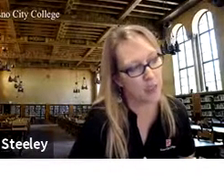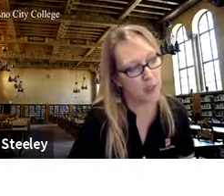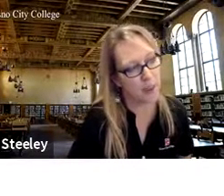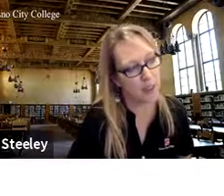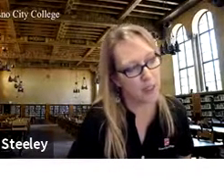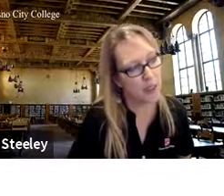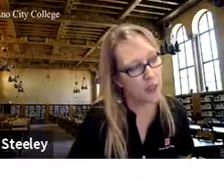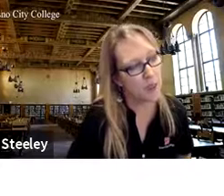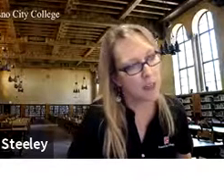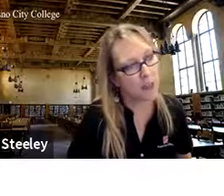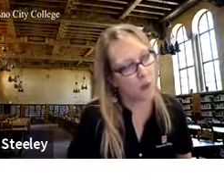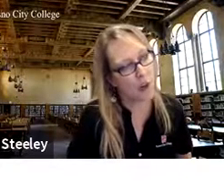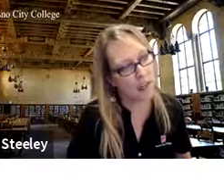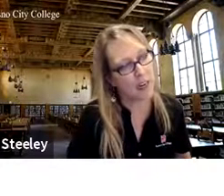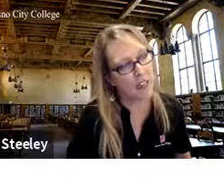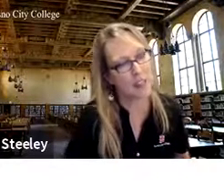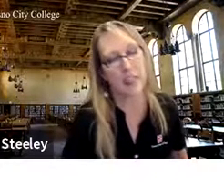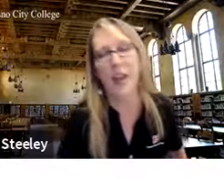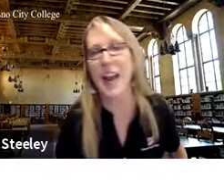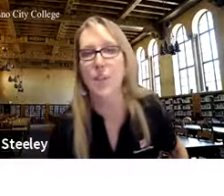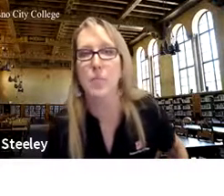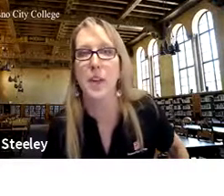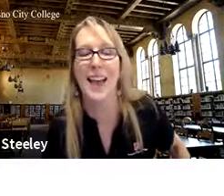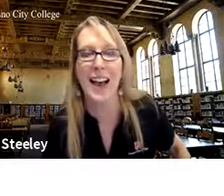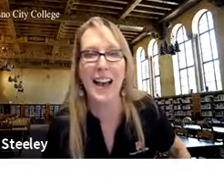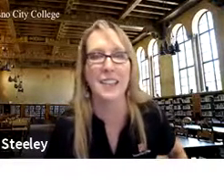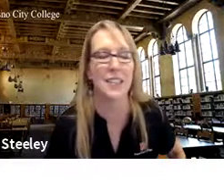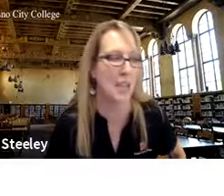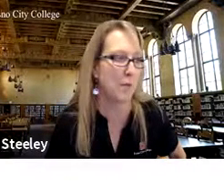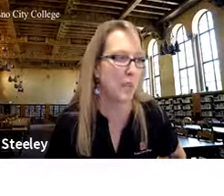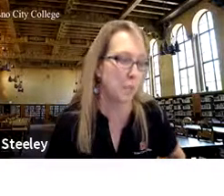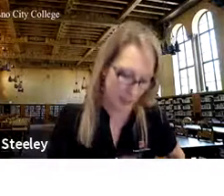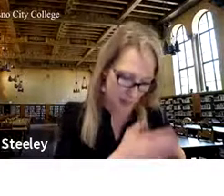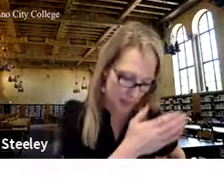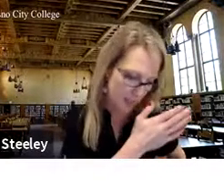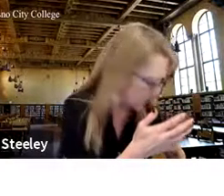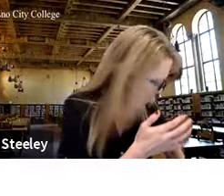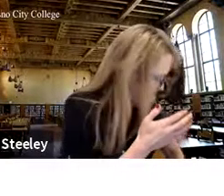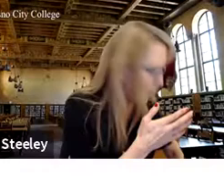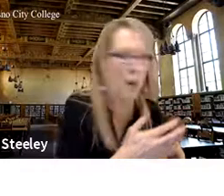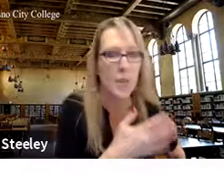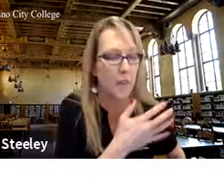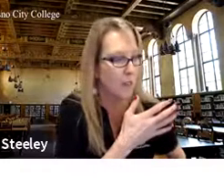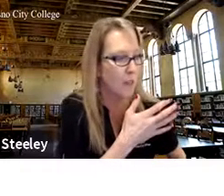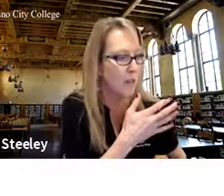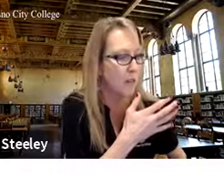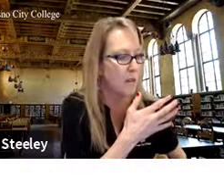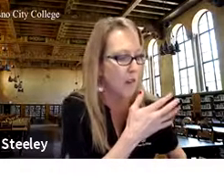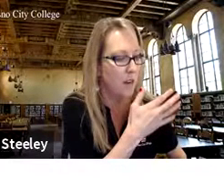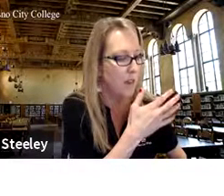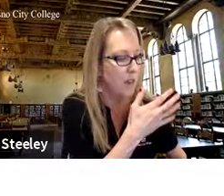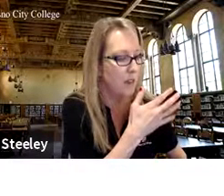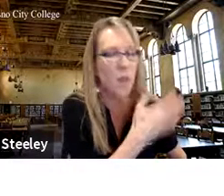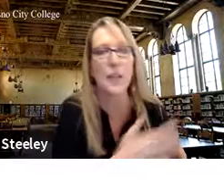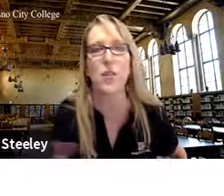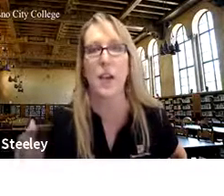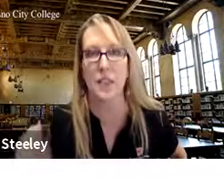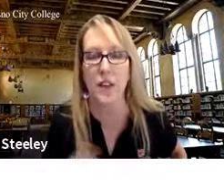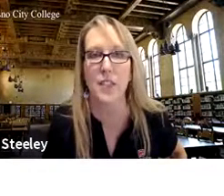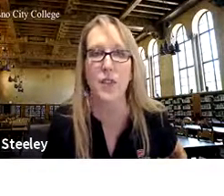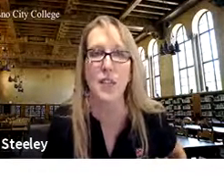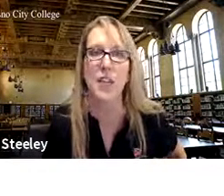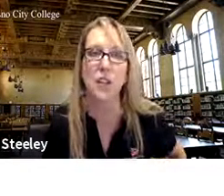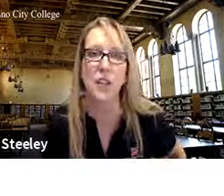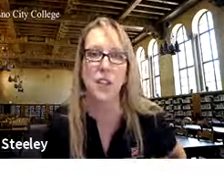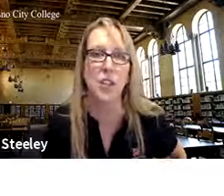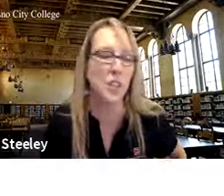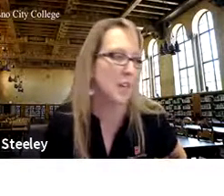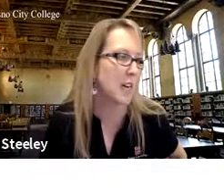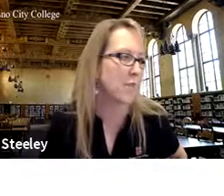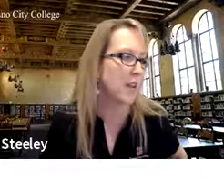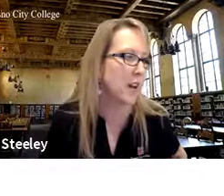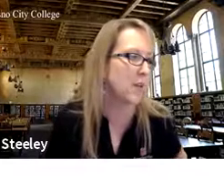experience, it's recognizing that not everybody has the same experience coming in, coming to us at Fresno City College, there